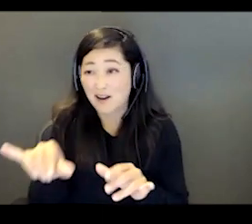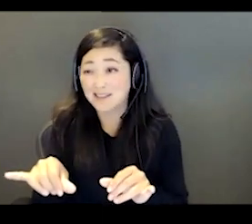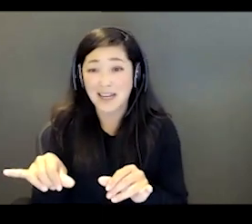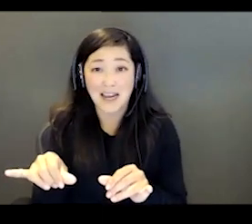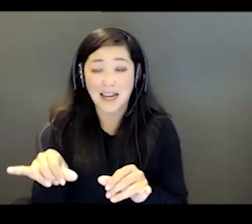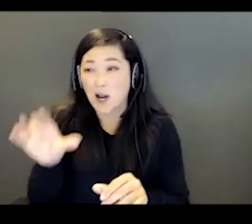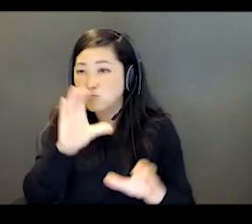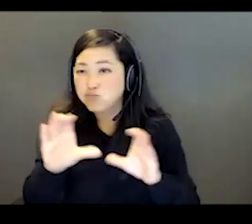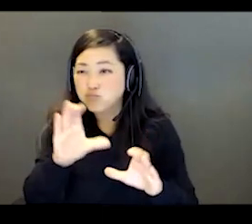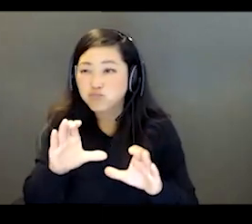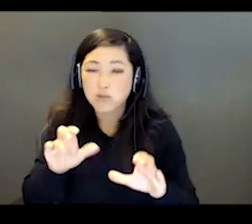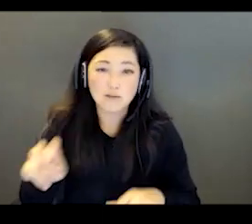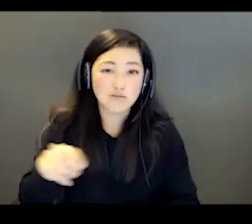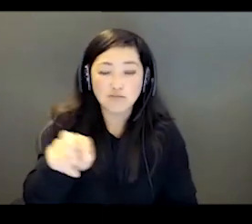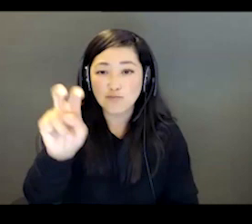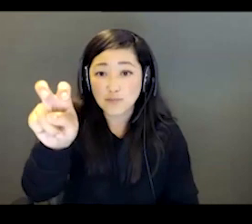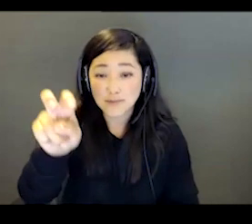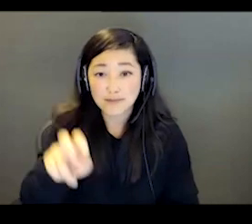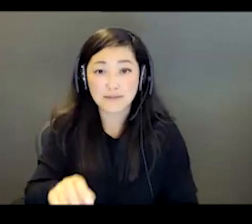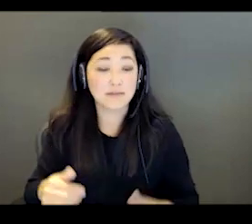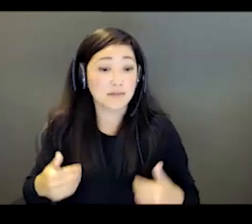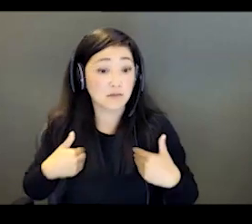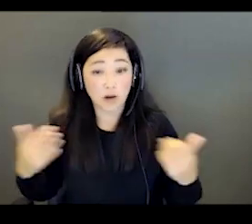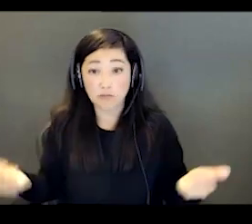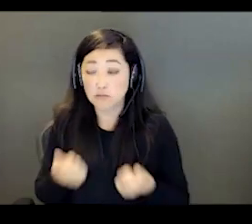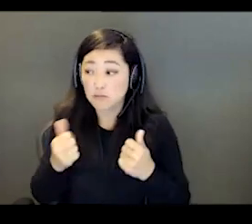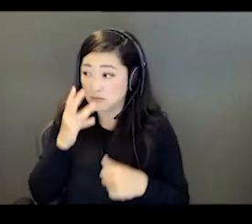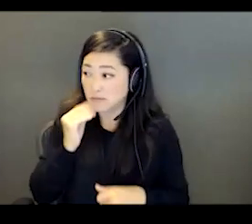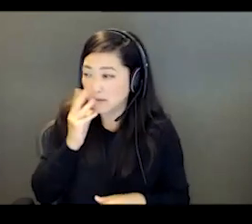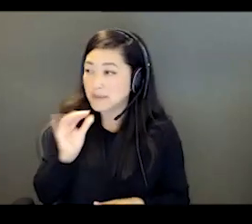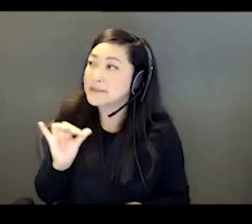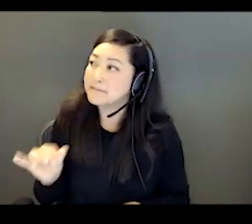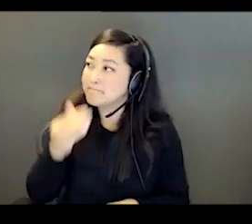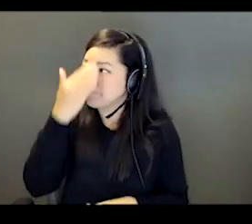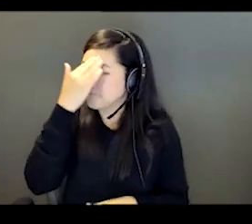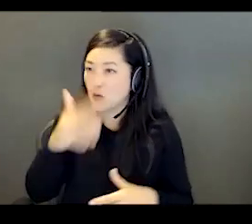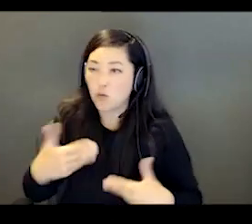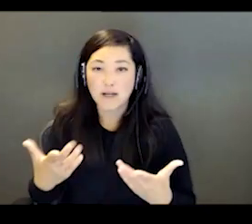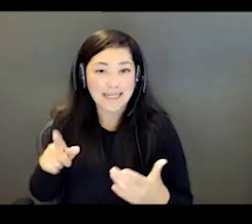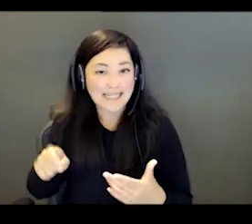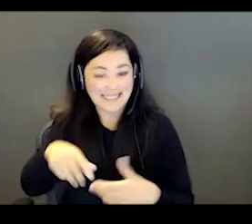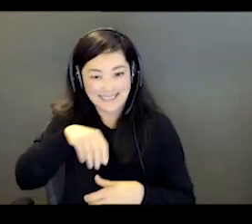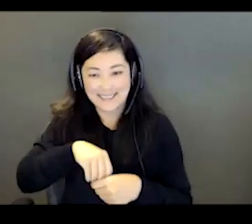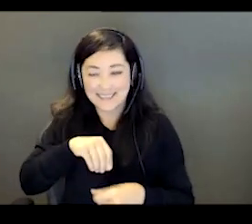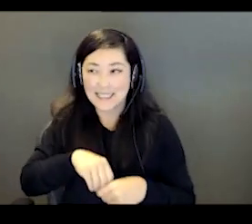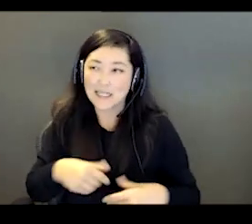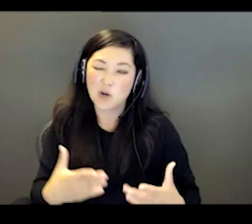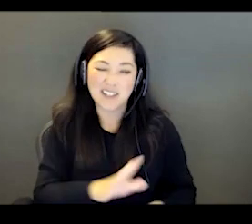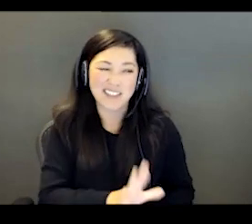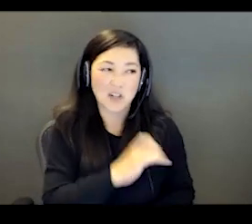So at that point. I had a lot of experience knowing what amenities I wanted in the van and what I didn't need.